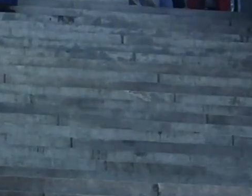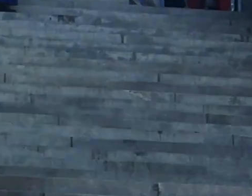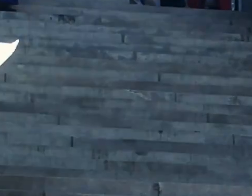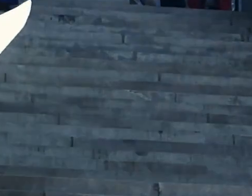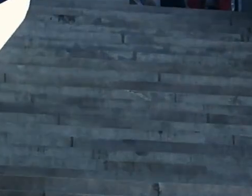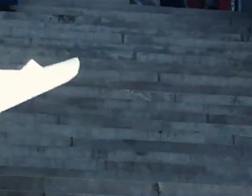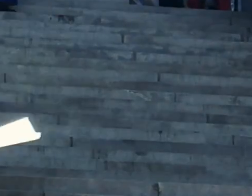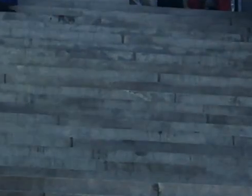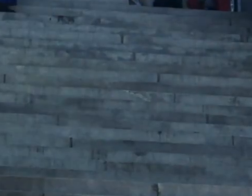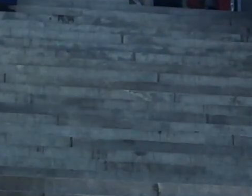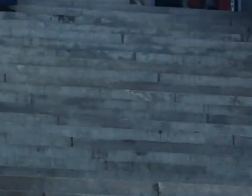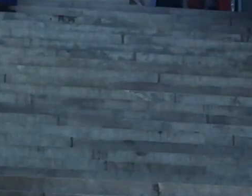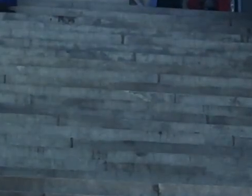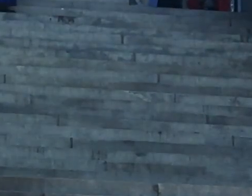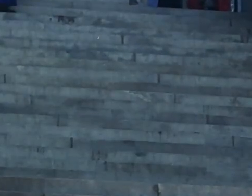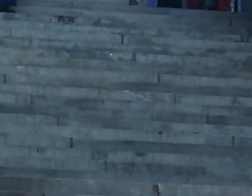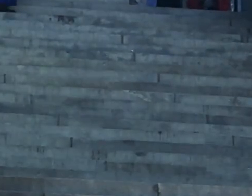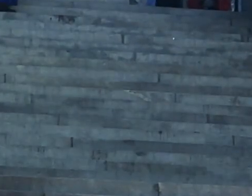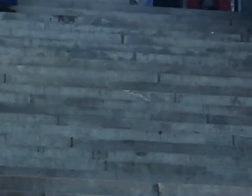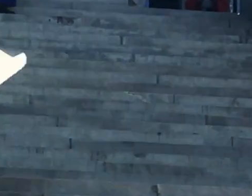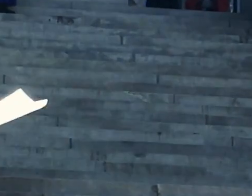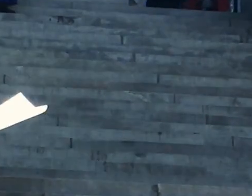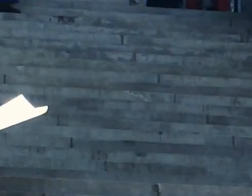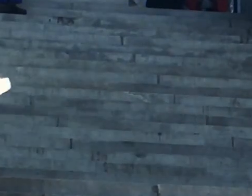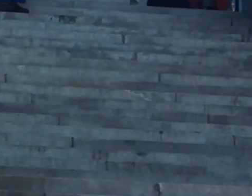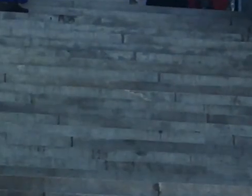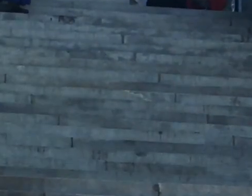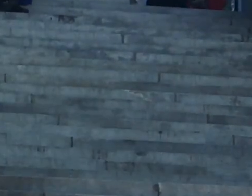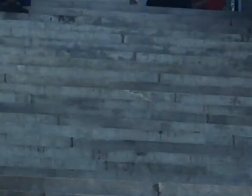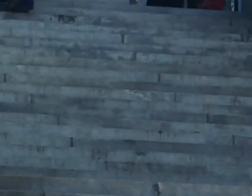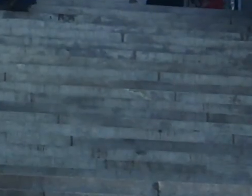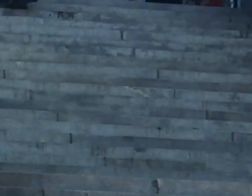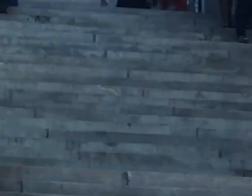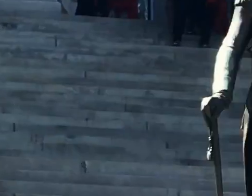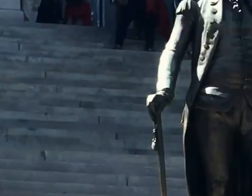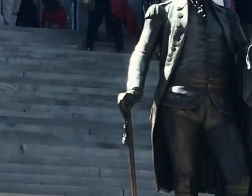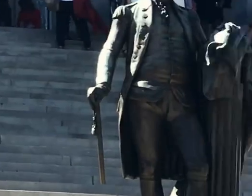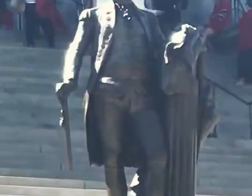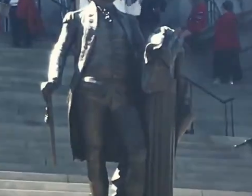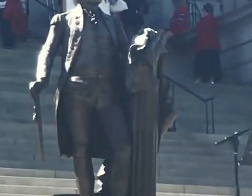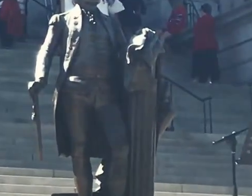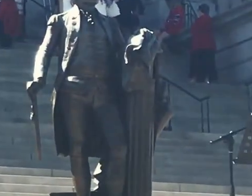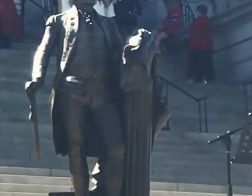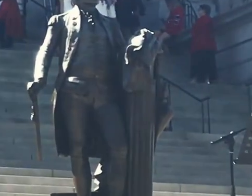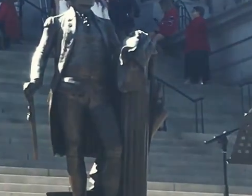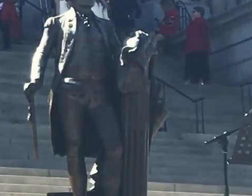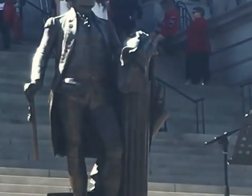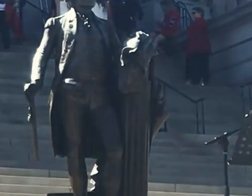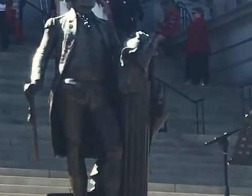So, I'm going to be quiet, I'm going to move on because it's getting hot and I want y'all to go inside where it's more fun.